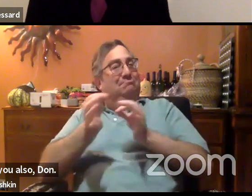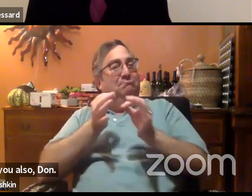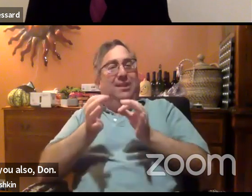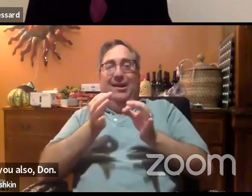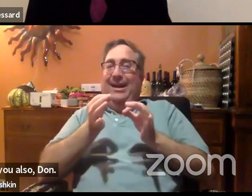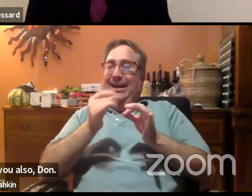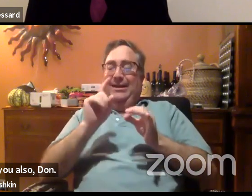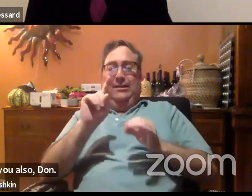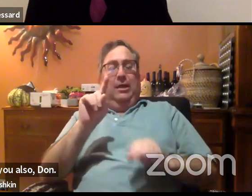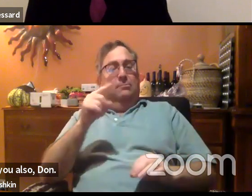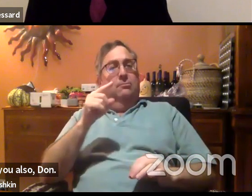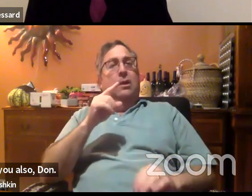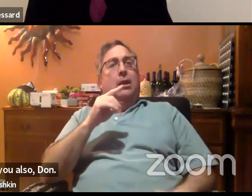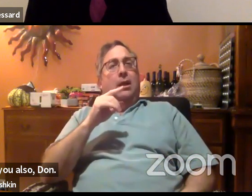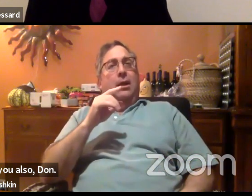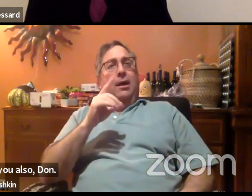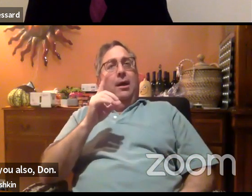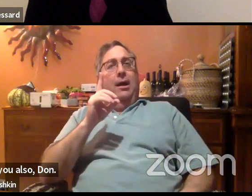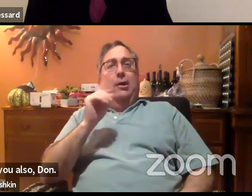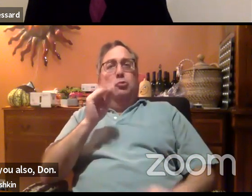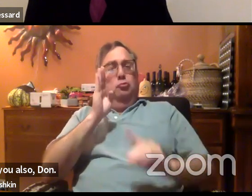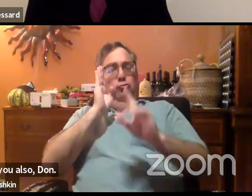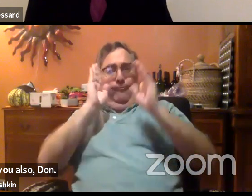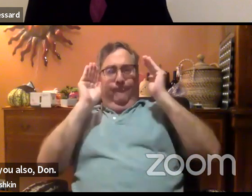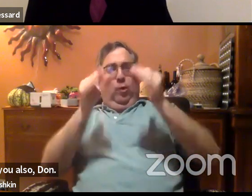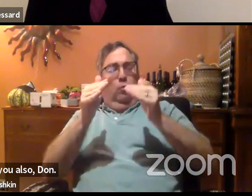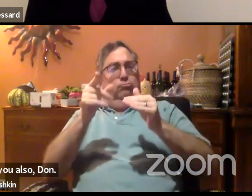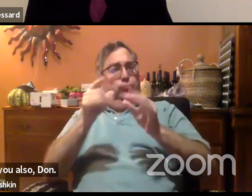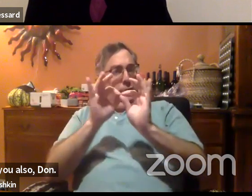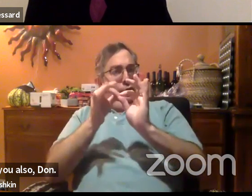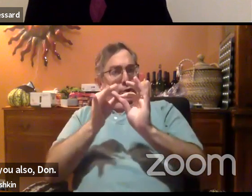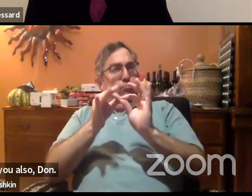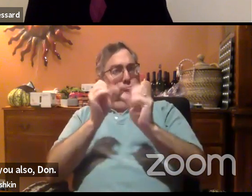asking me that question? ≫ Nancy: I'm assuming it's